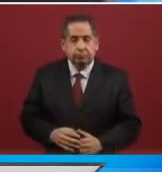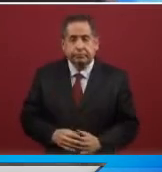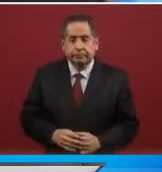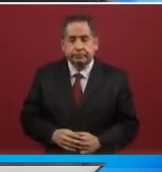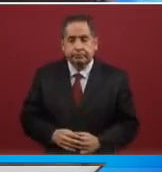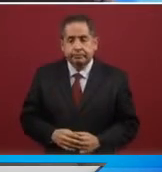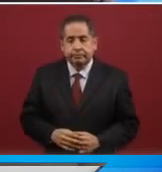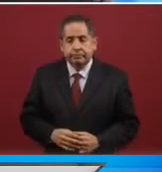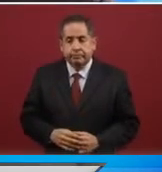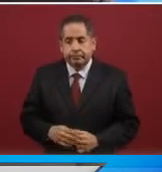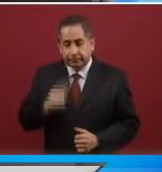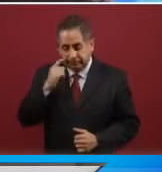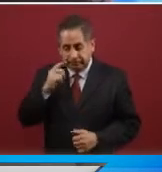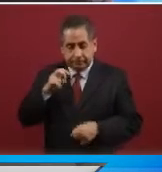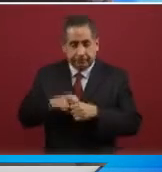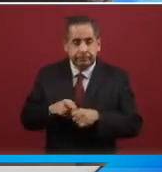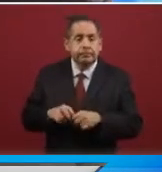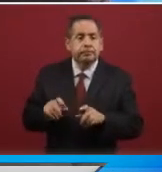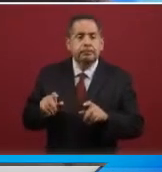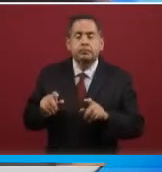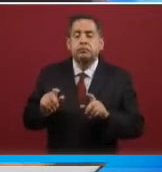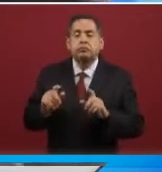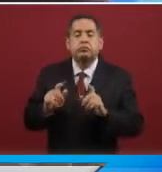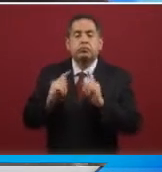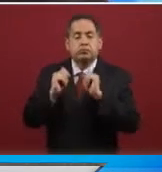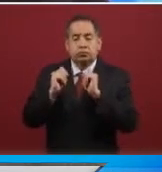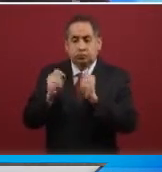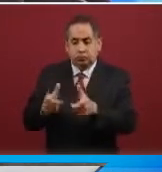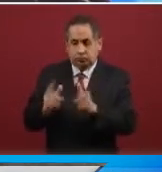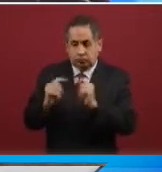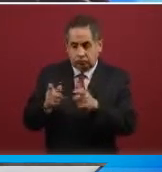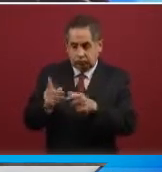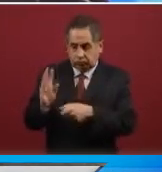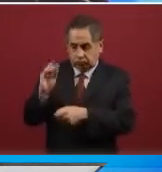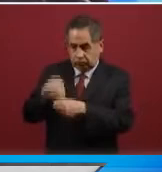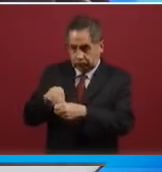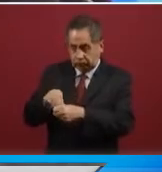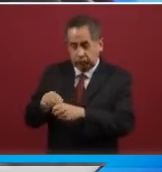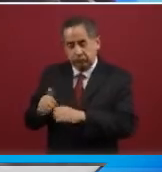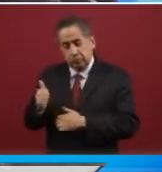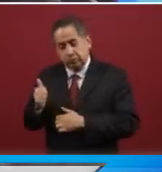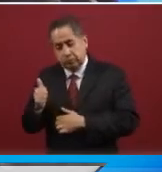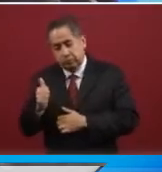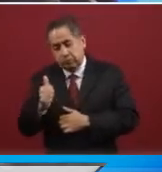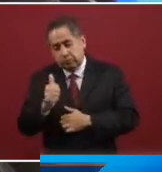and that were managed discretionally diluting these resources in bureaucratic processes and corruption